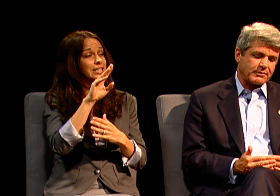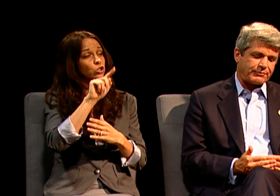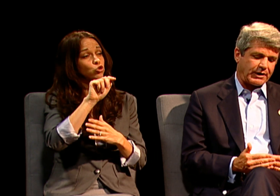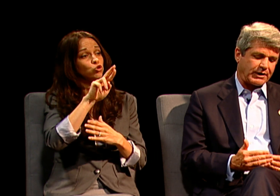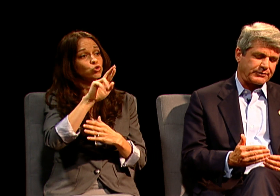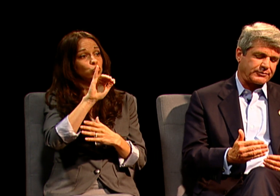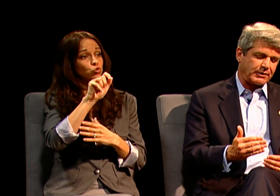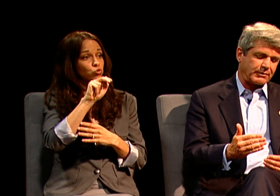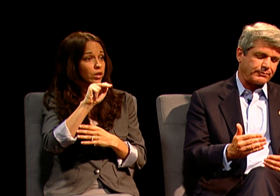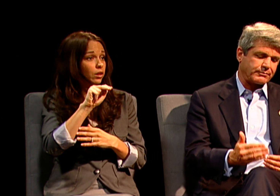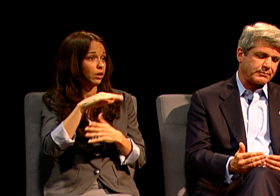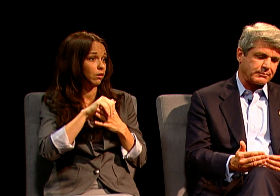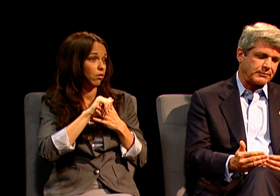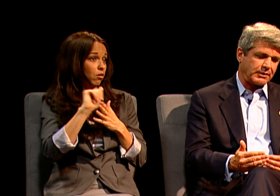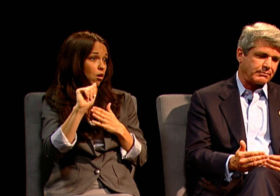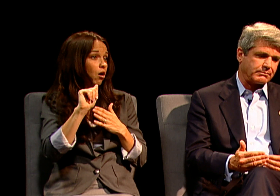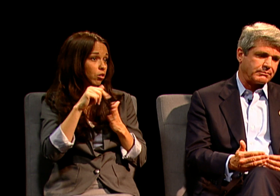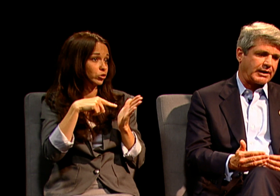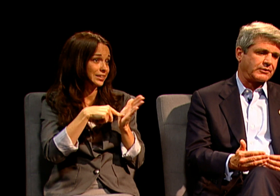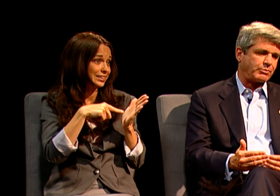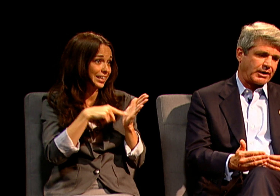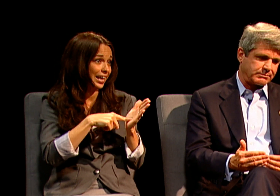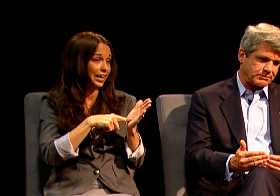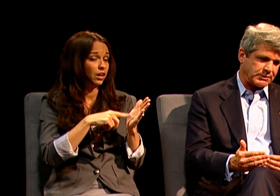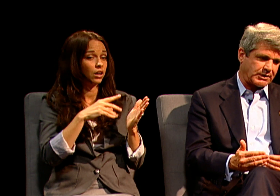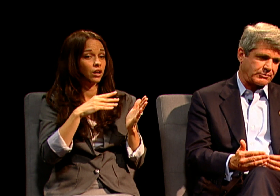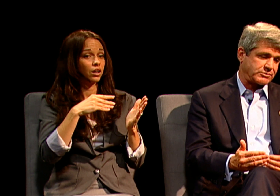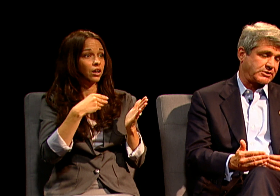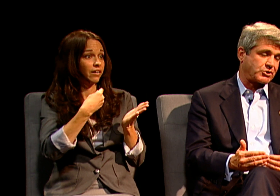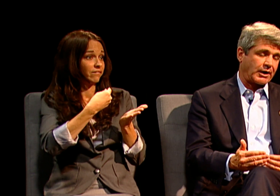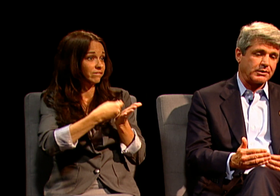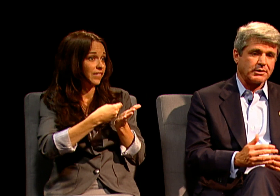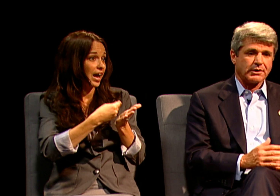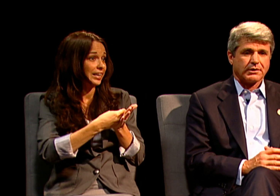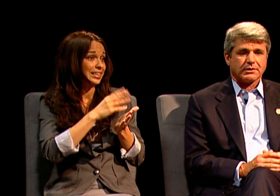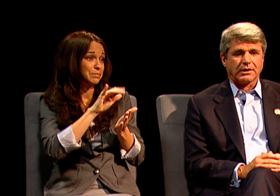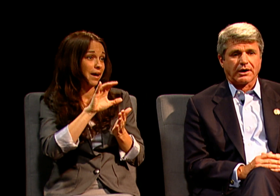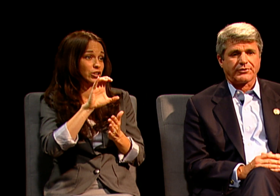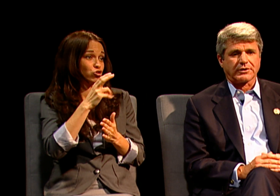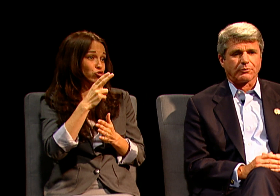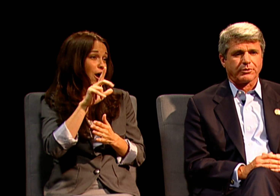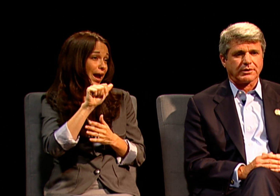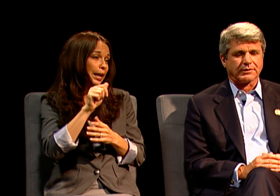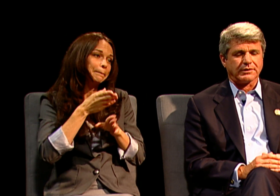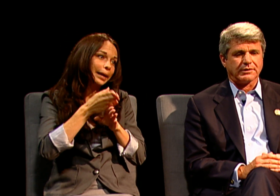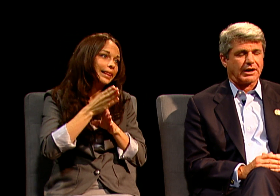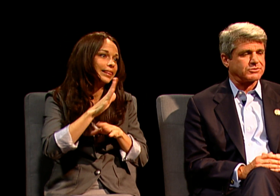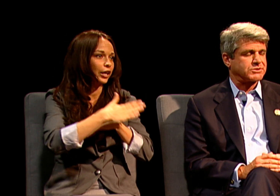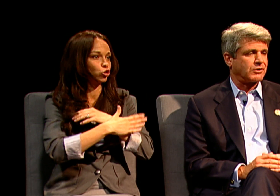FINANCED MAINLY BY COUNTRIES LIKE CHINA, I THINK YOU'RE PUTTING THE NATIONAL SECURITY